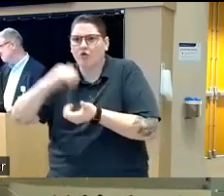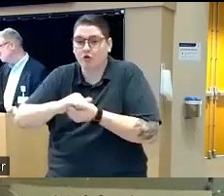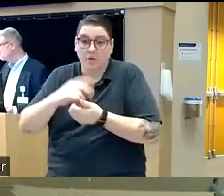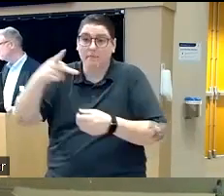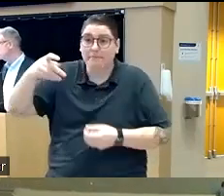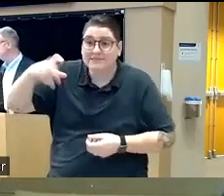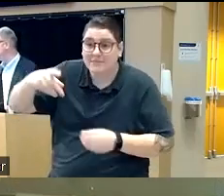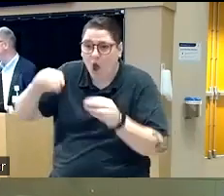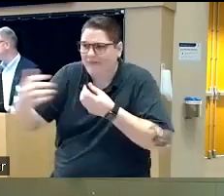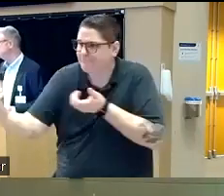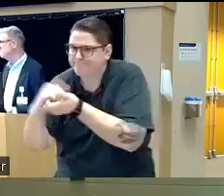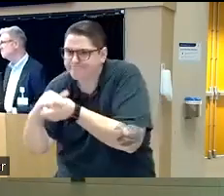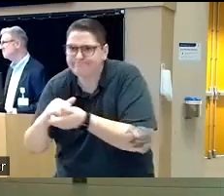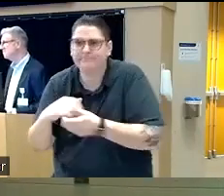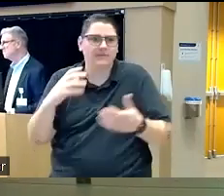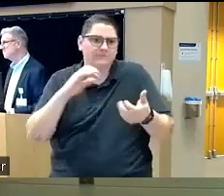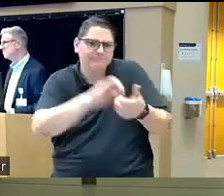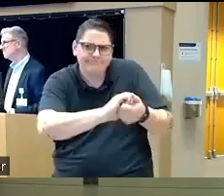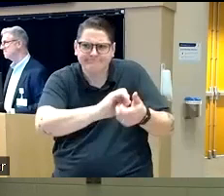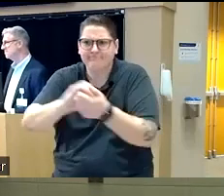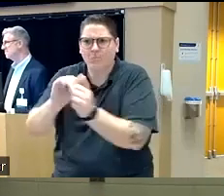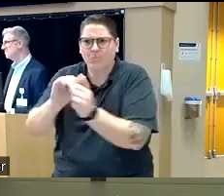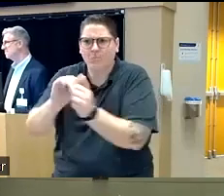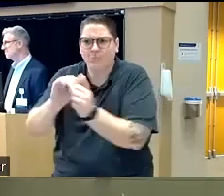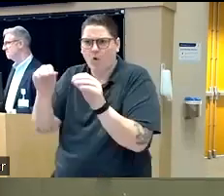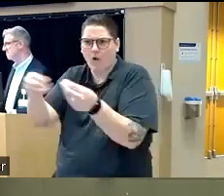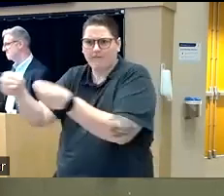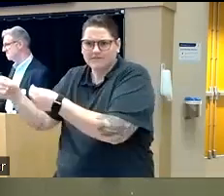region as a whole around this can you talk a little bit more about your collaboration